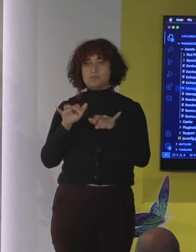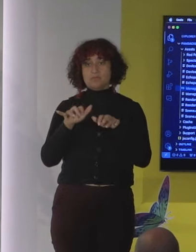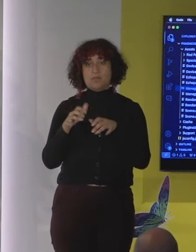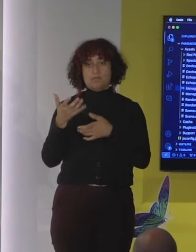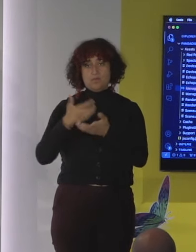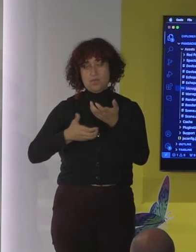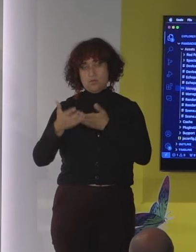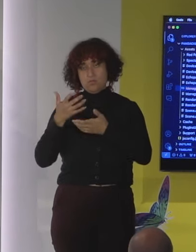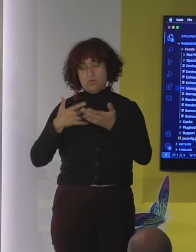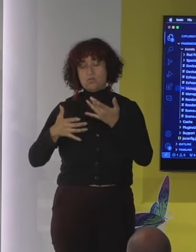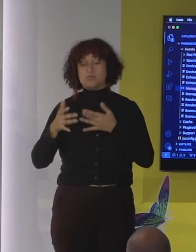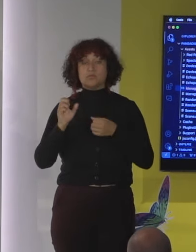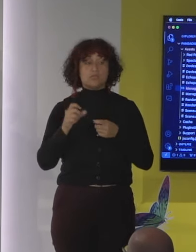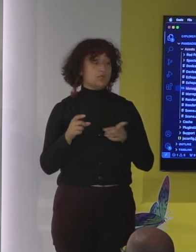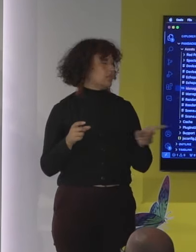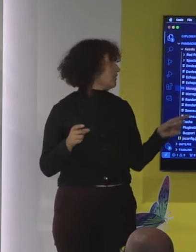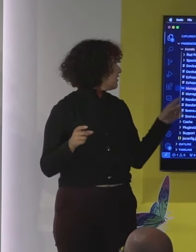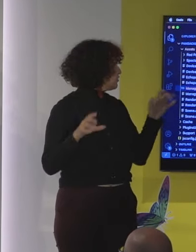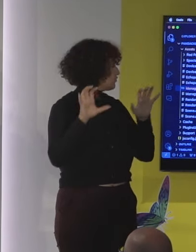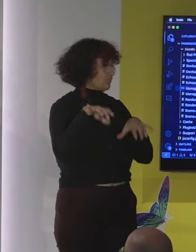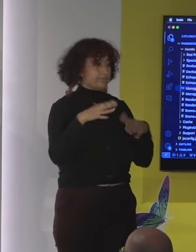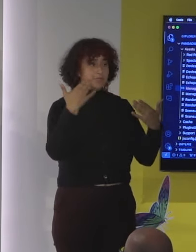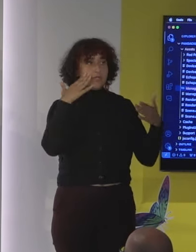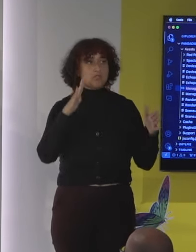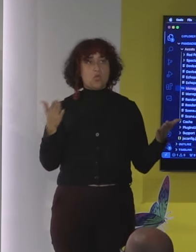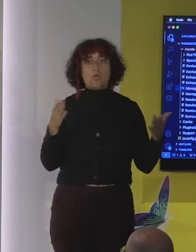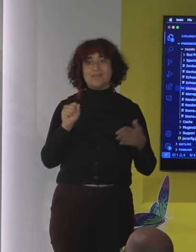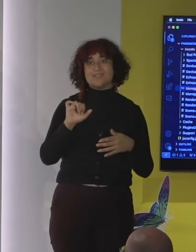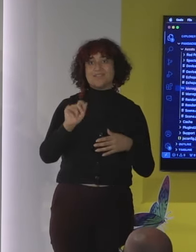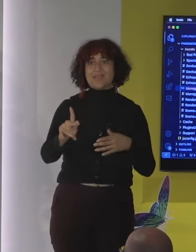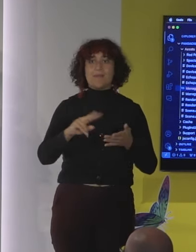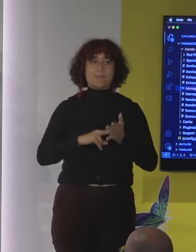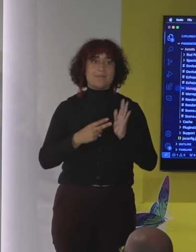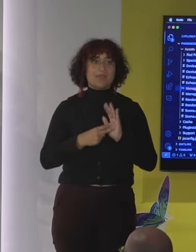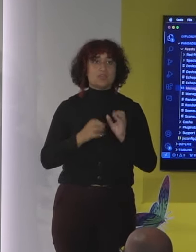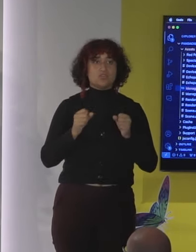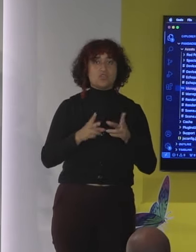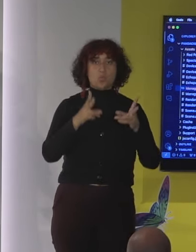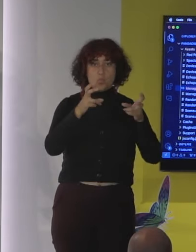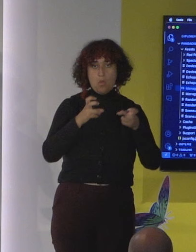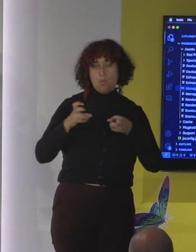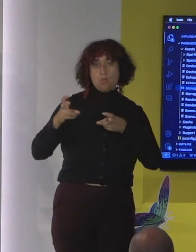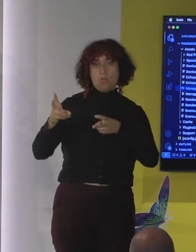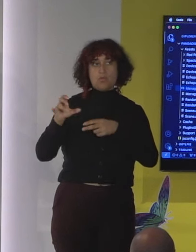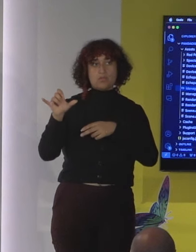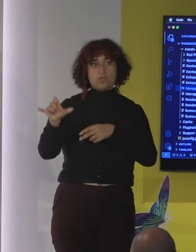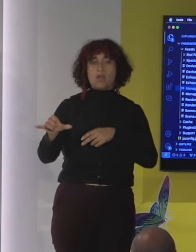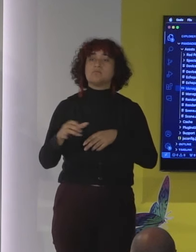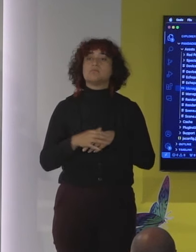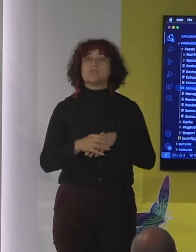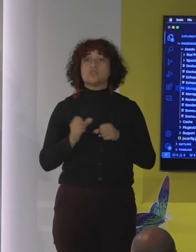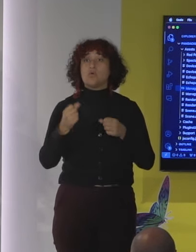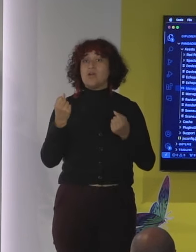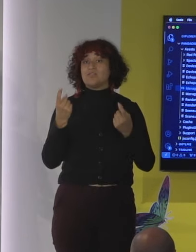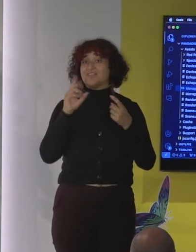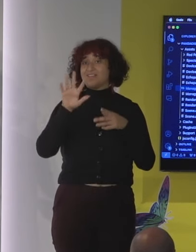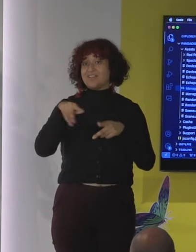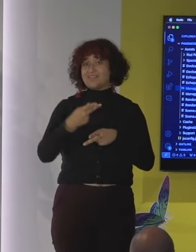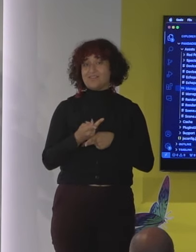And so, this script doesn't know what an SIK interactable is. So, let's import that so that it understands that type.